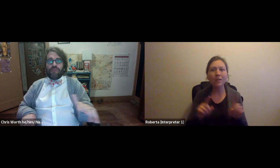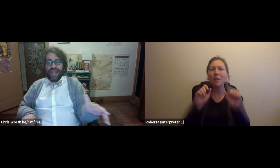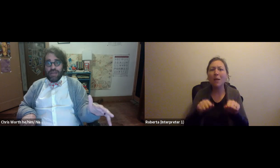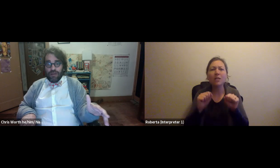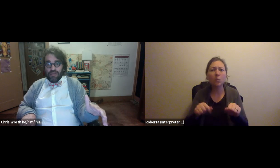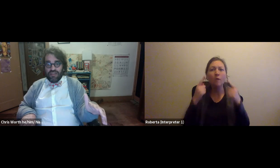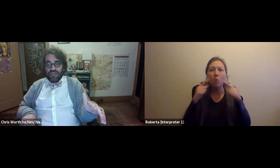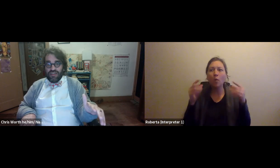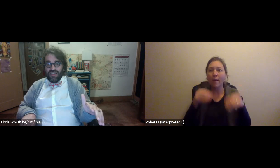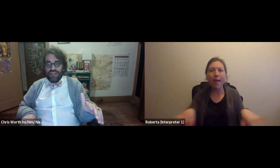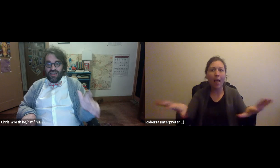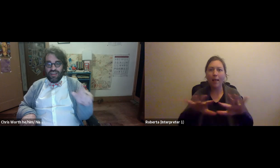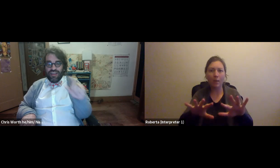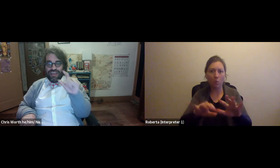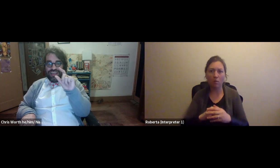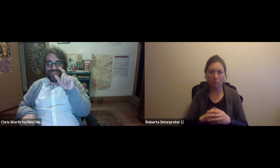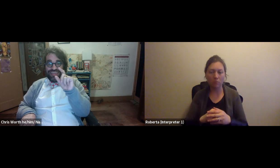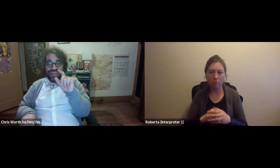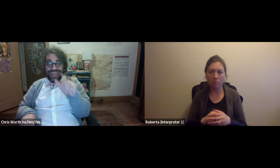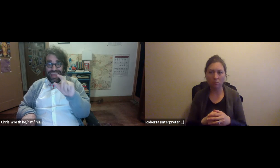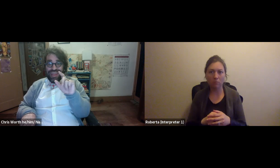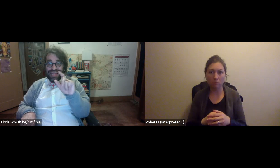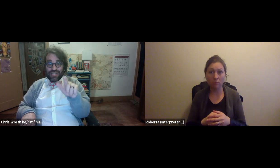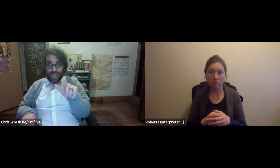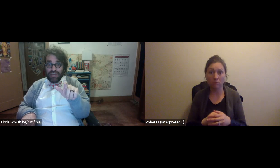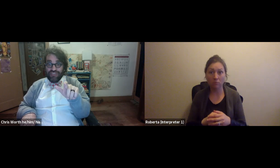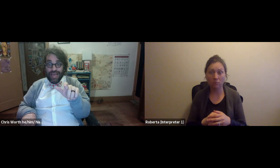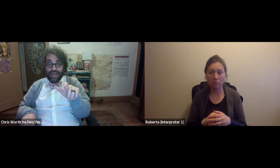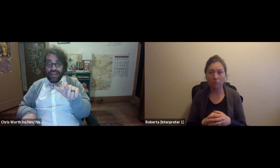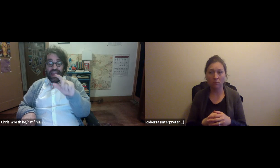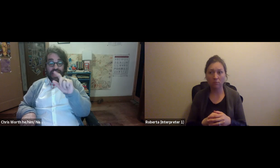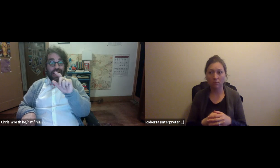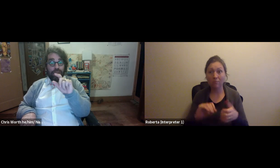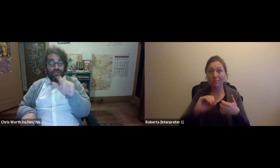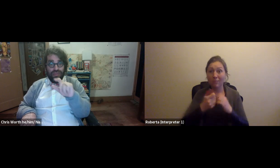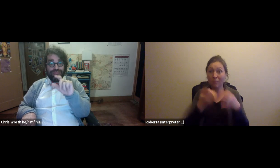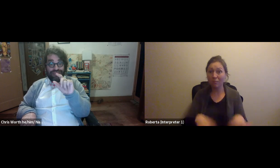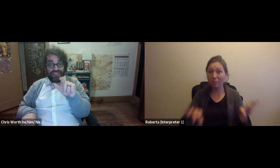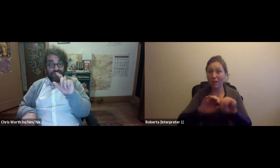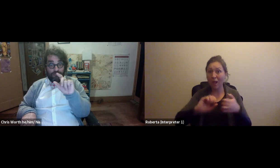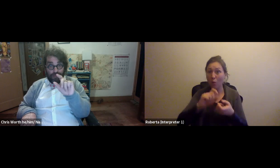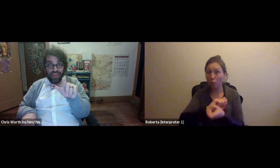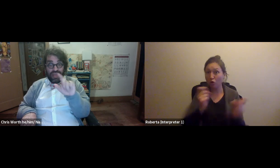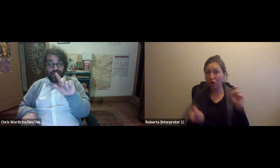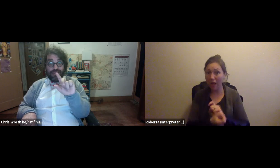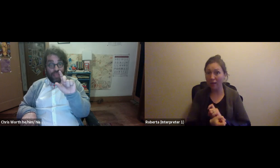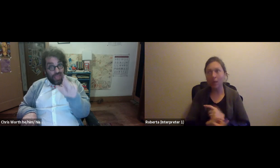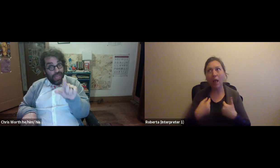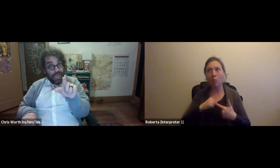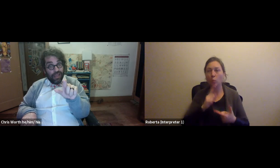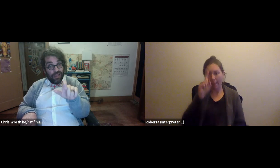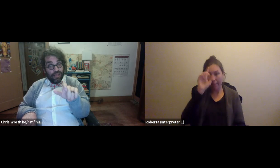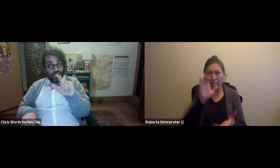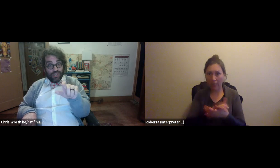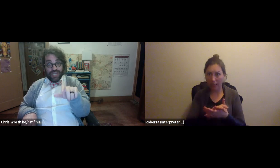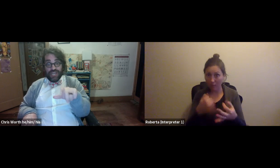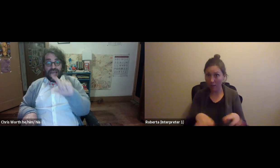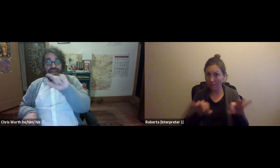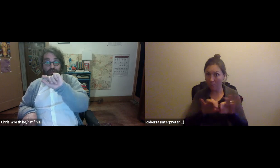anyone. The key to change that, and I believe that this really is the key to change it. Now